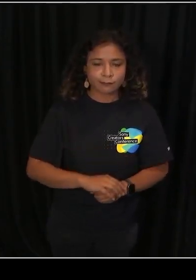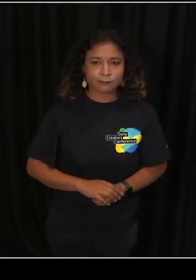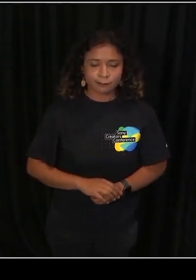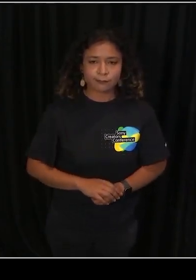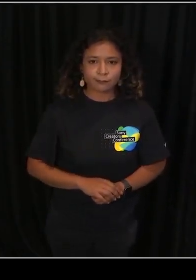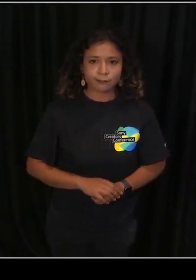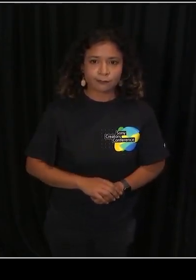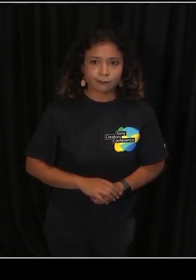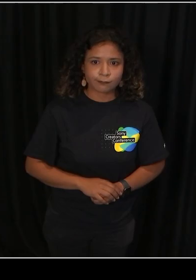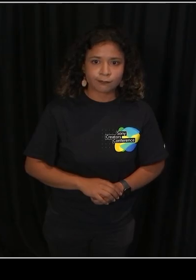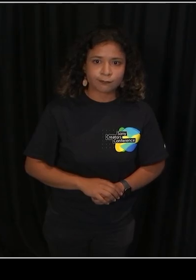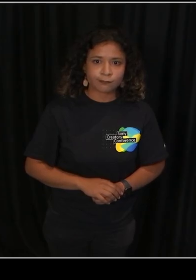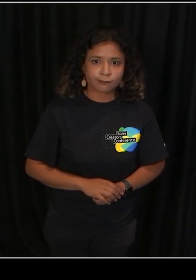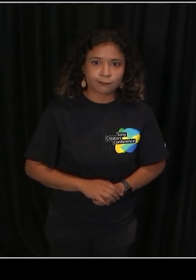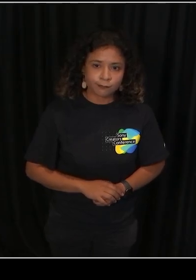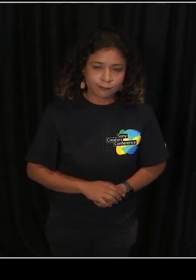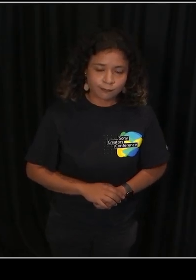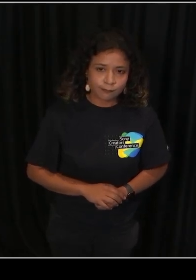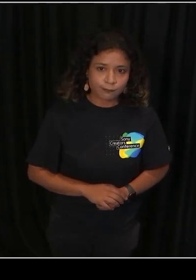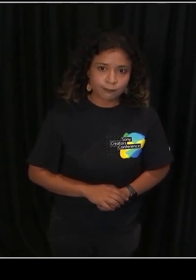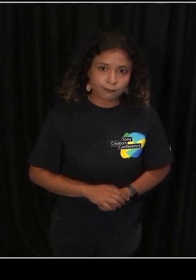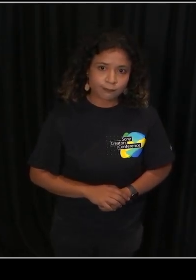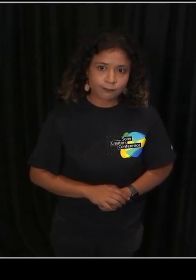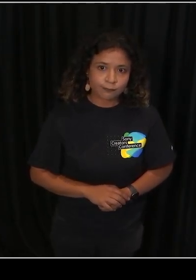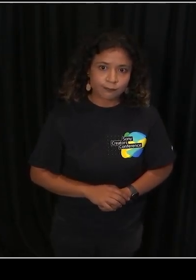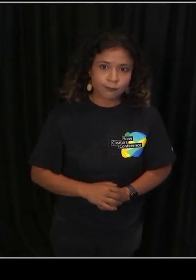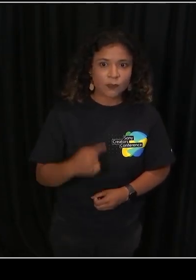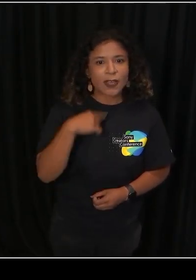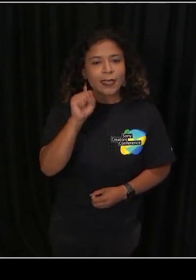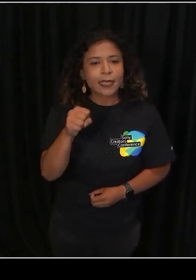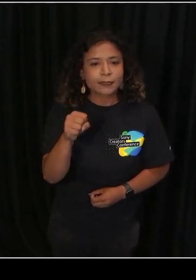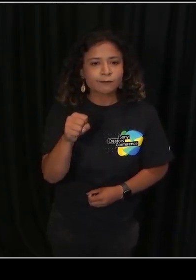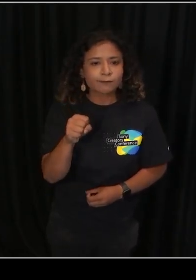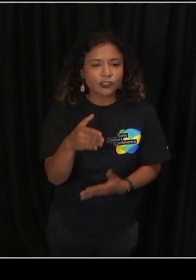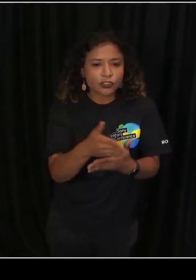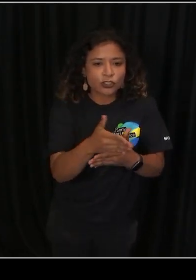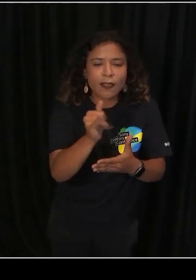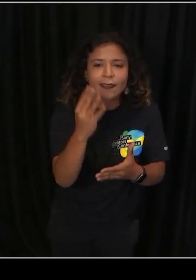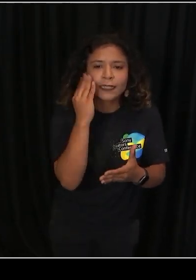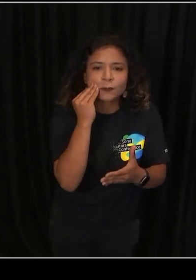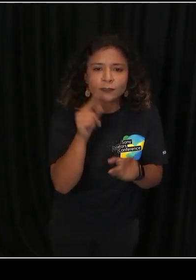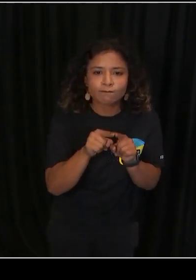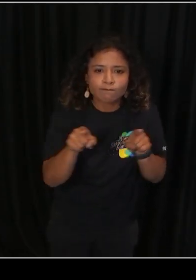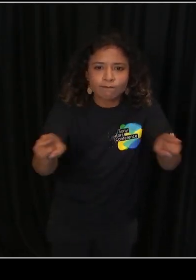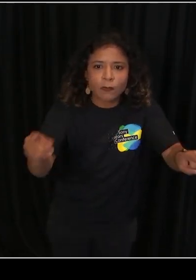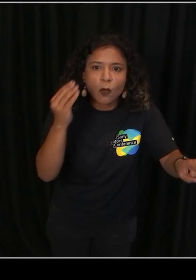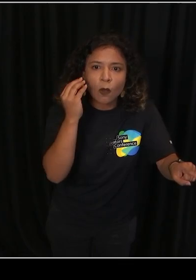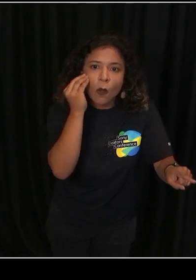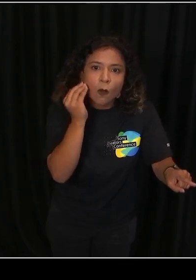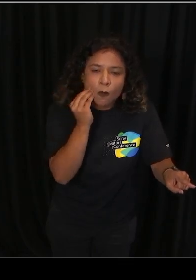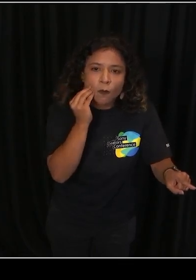You either can purchase the digital item to express the appearance with the avatars,